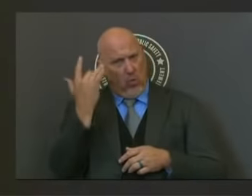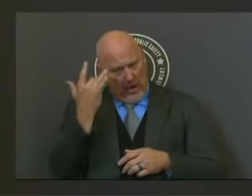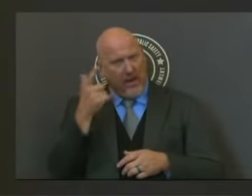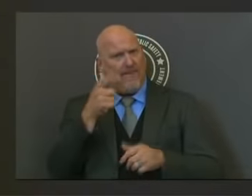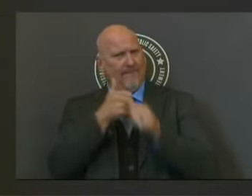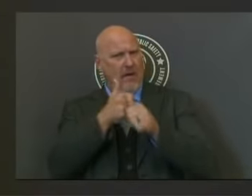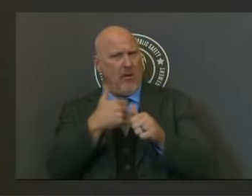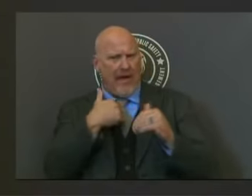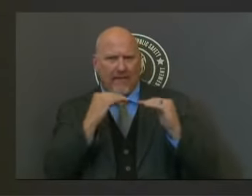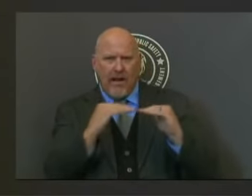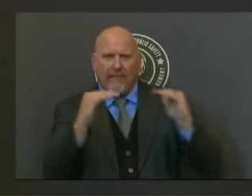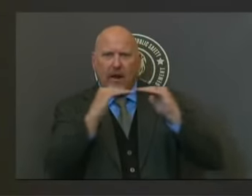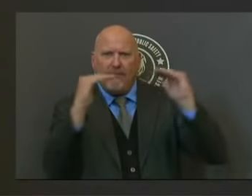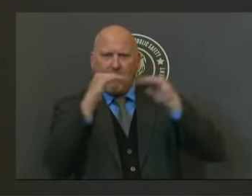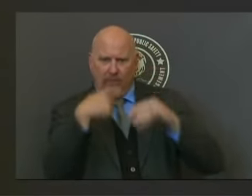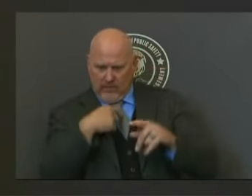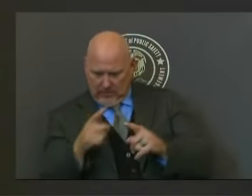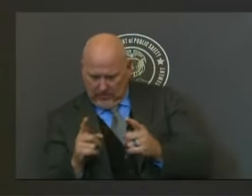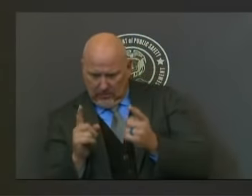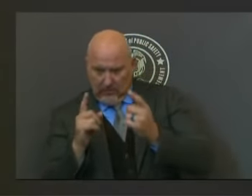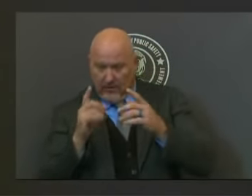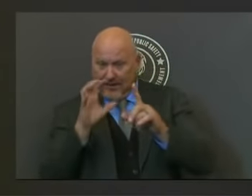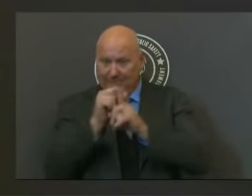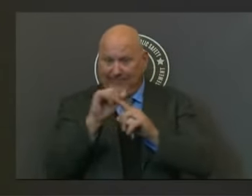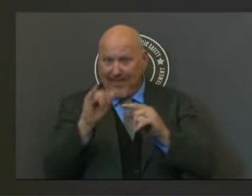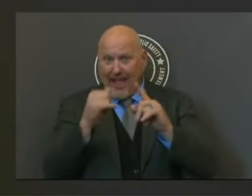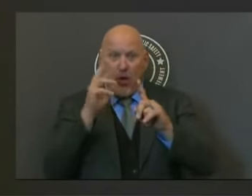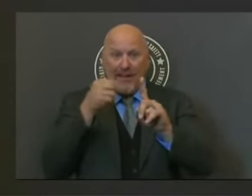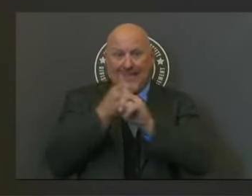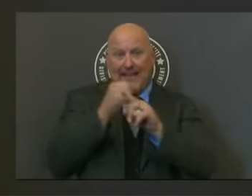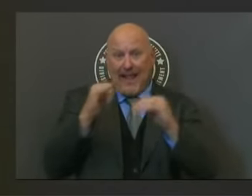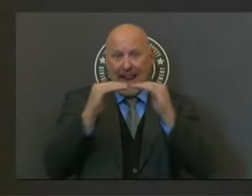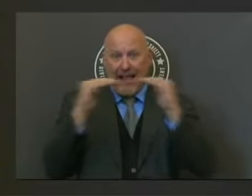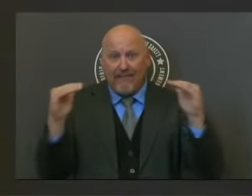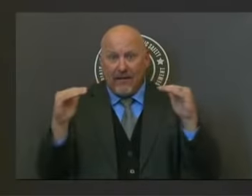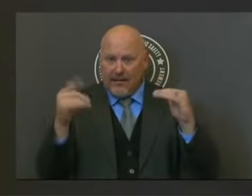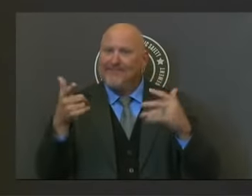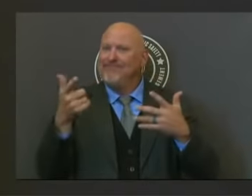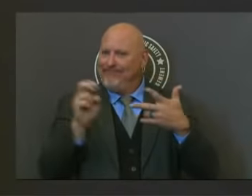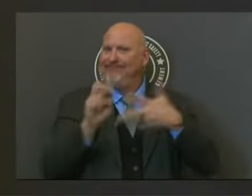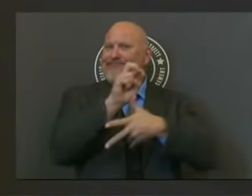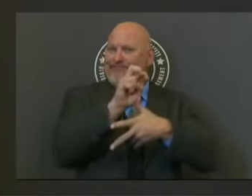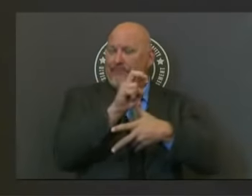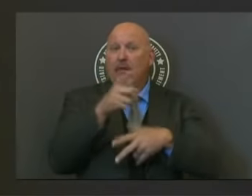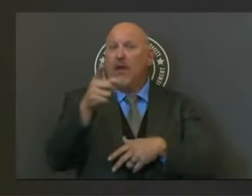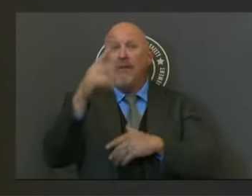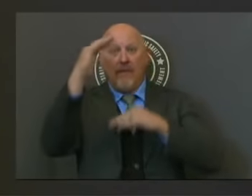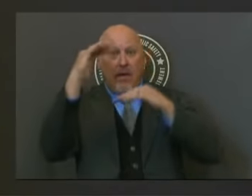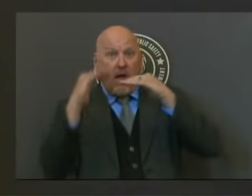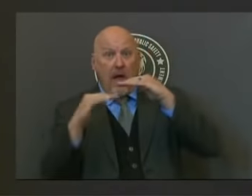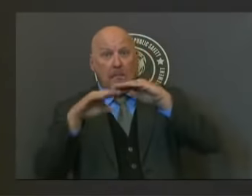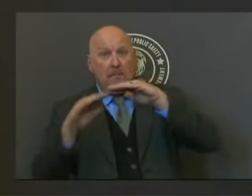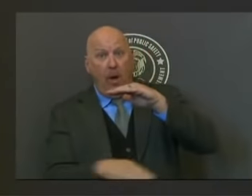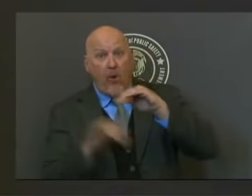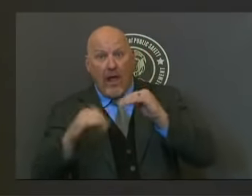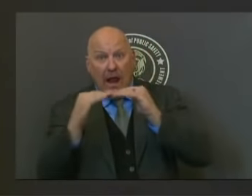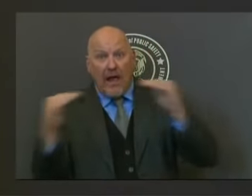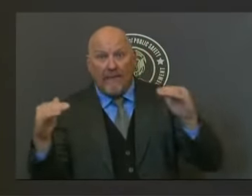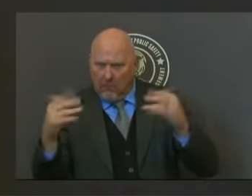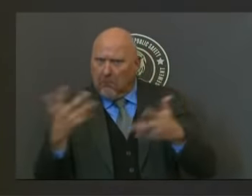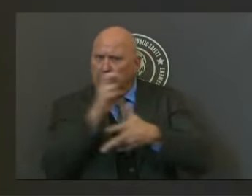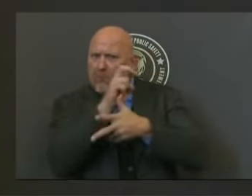asked we know we can work